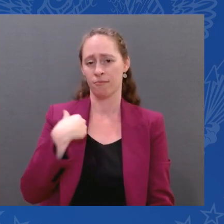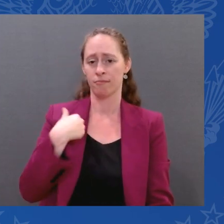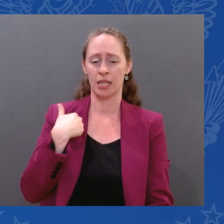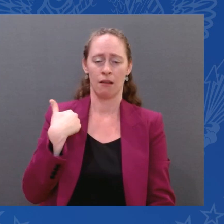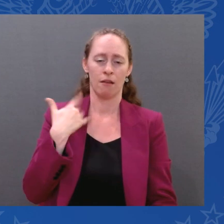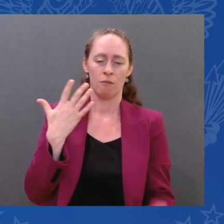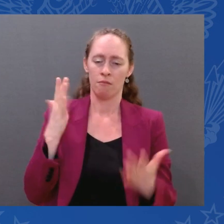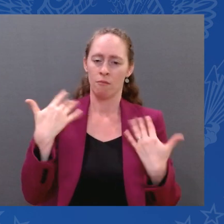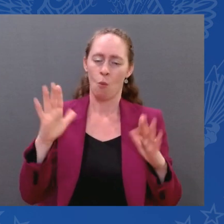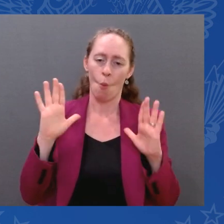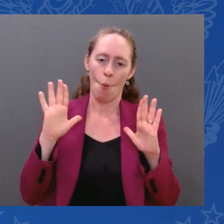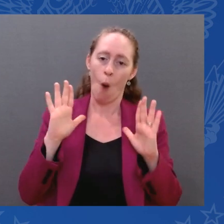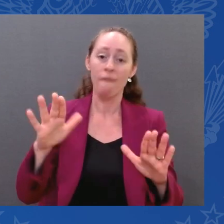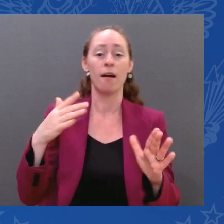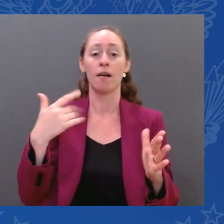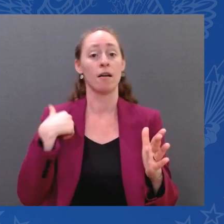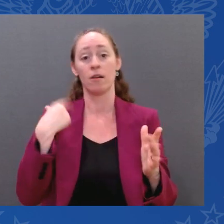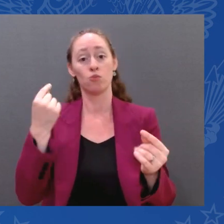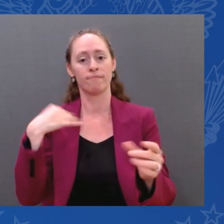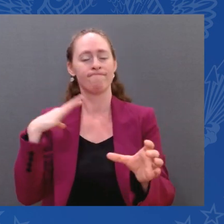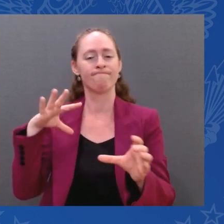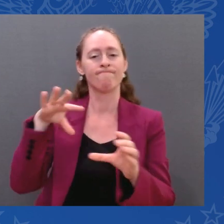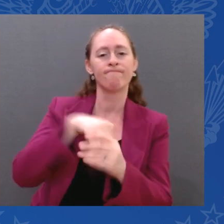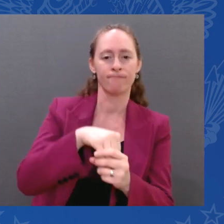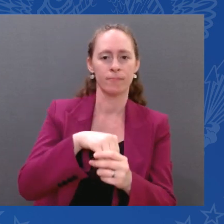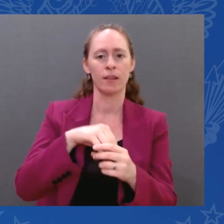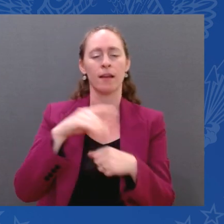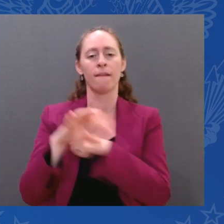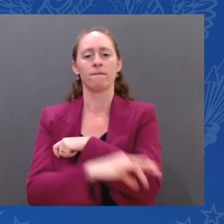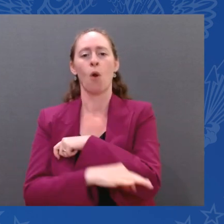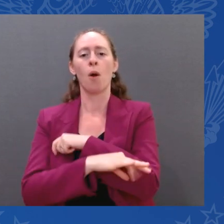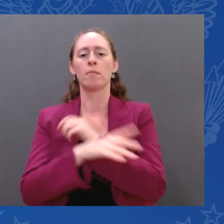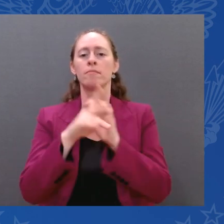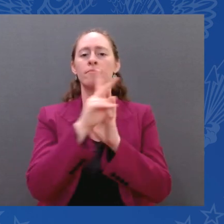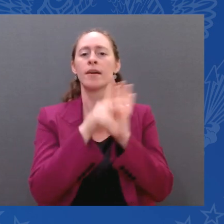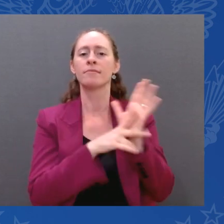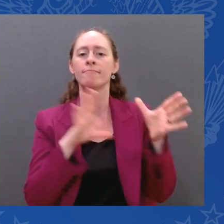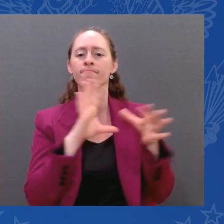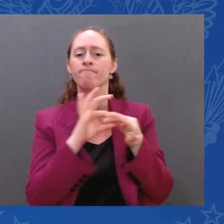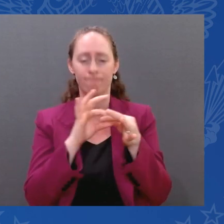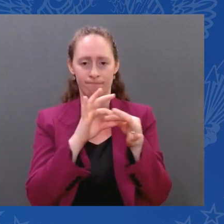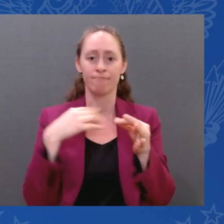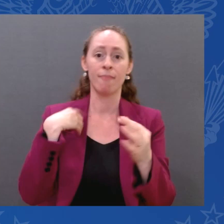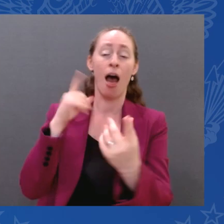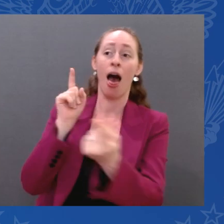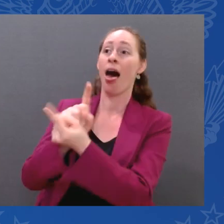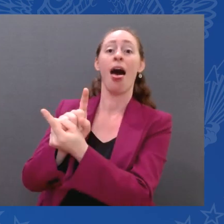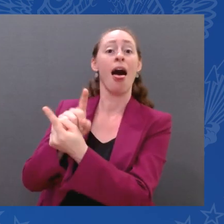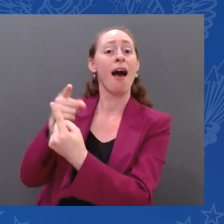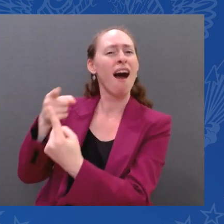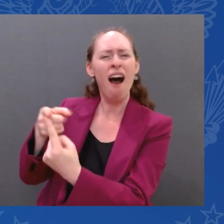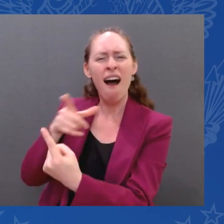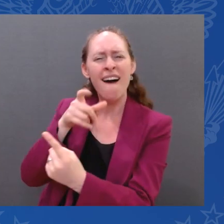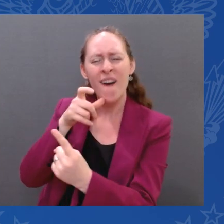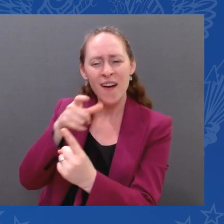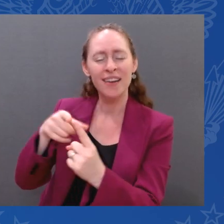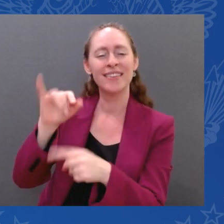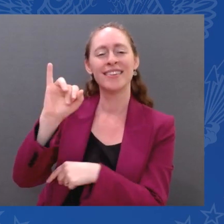That's when I first met John McCain a couple years later. He was a Navy liaison and the United States Senate